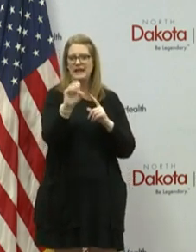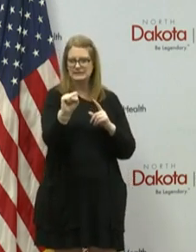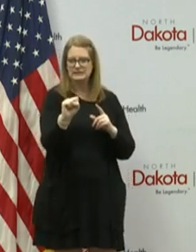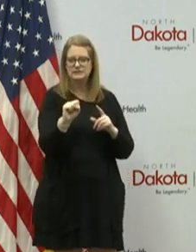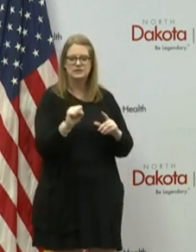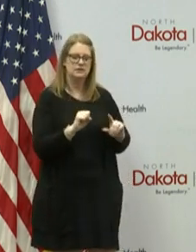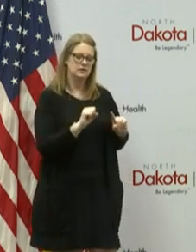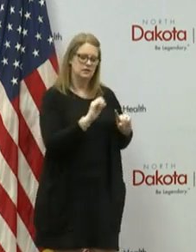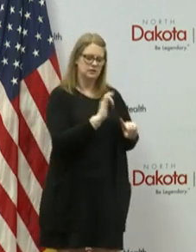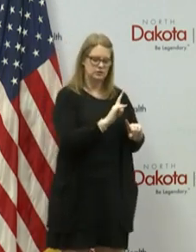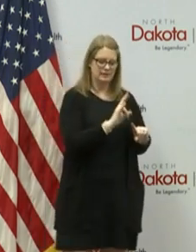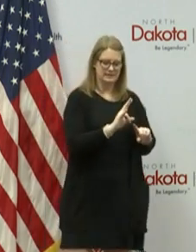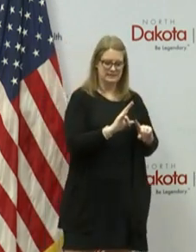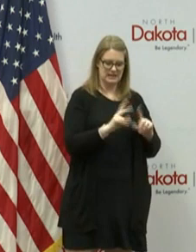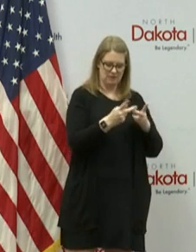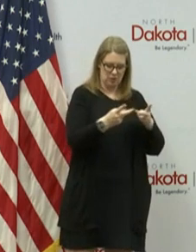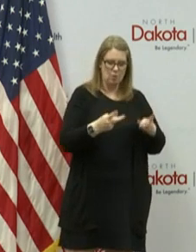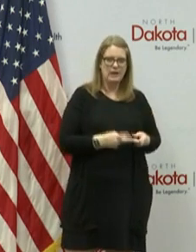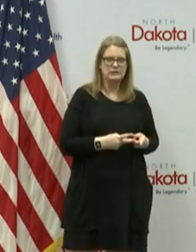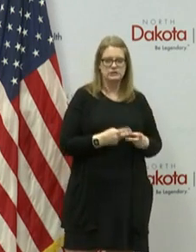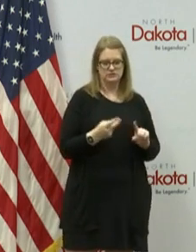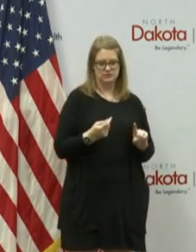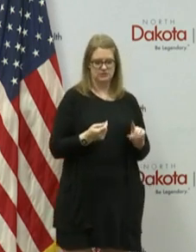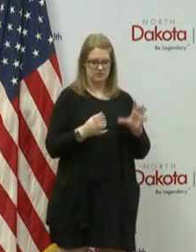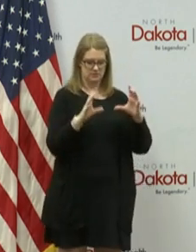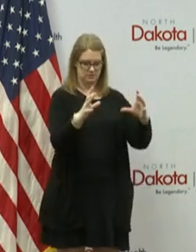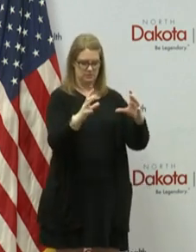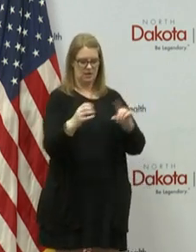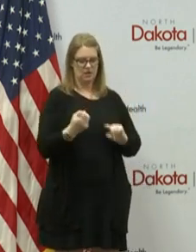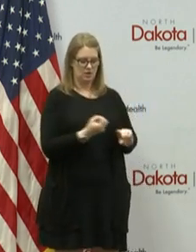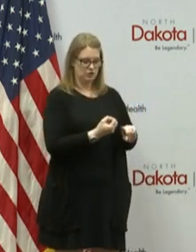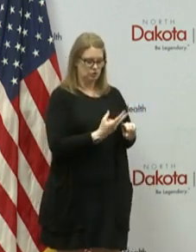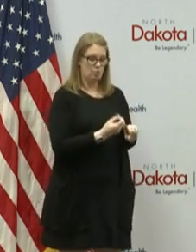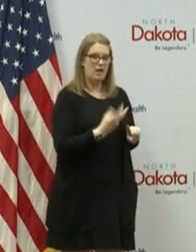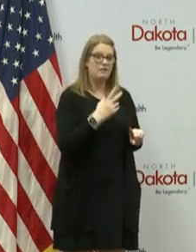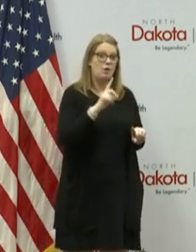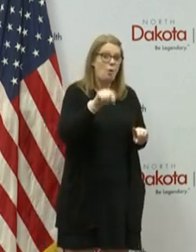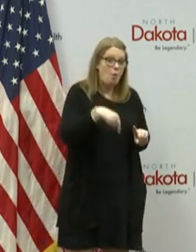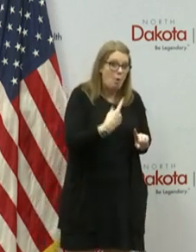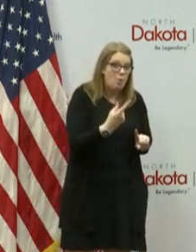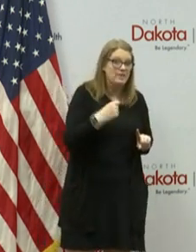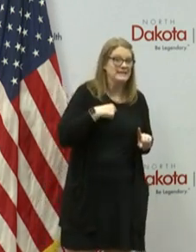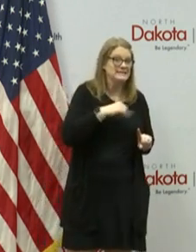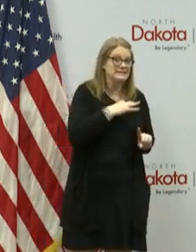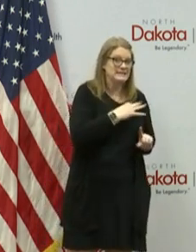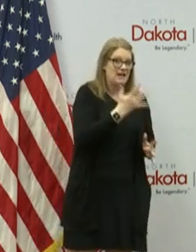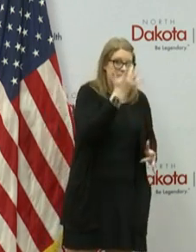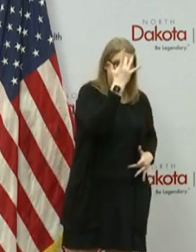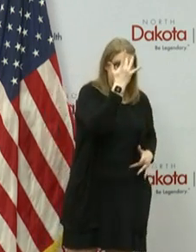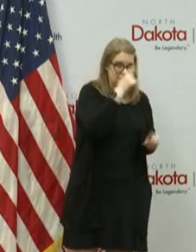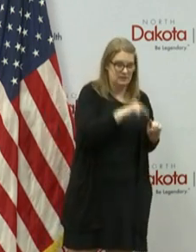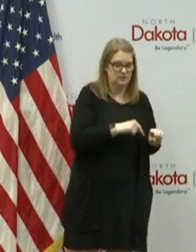RELATE. CURRENTLY WE HAVE 27 LONG-TERM CARE FACILITIES THAT HAVE BEEN AFFECTED WITH A TOTAL OF 130 POSITIVE CASES.